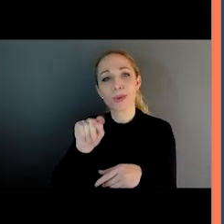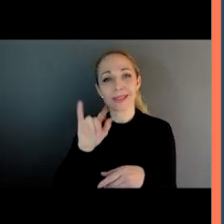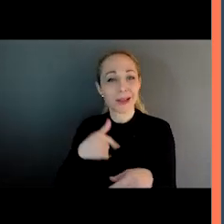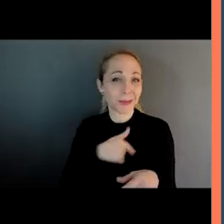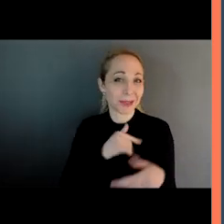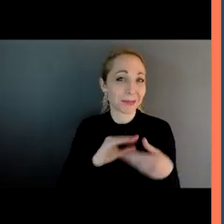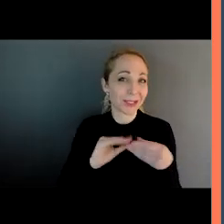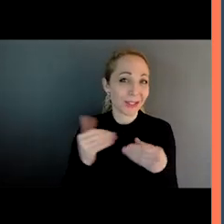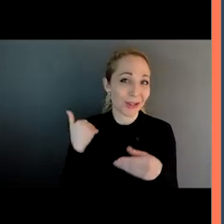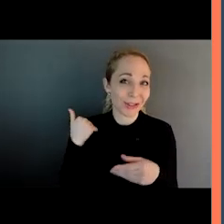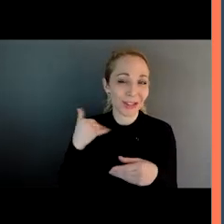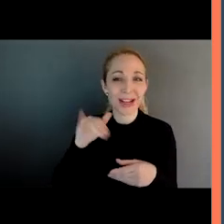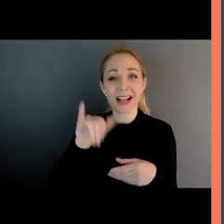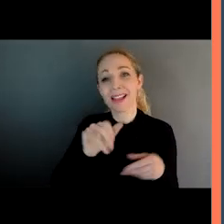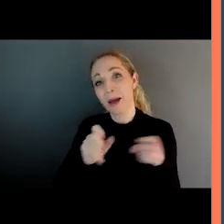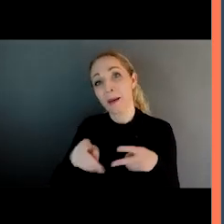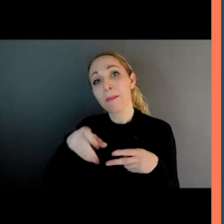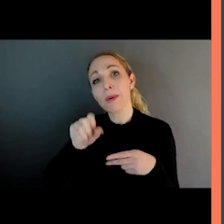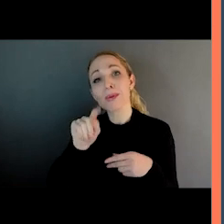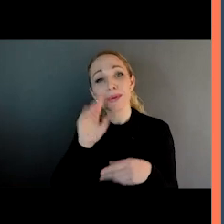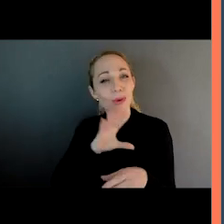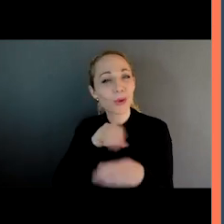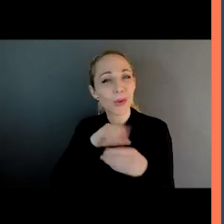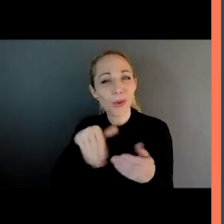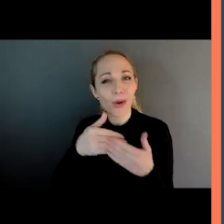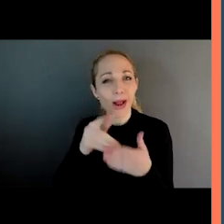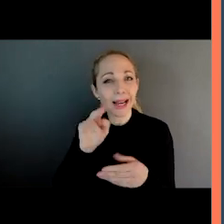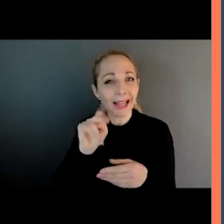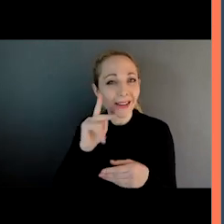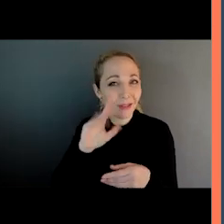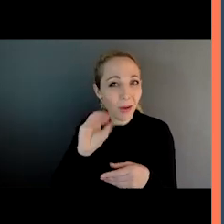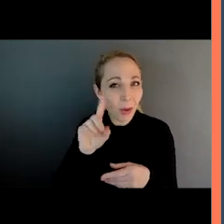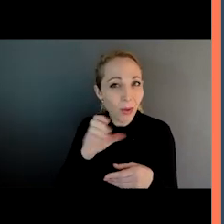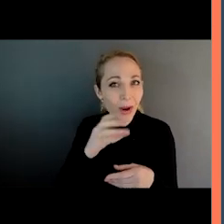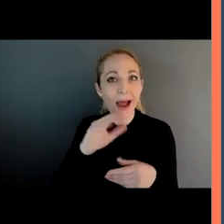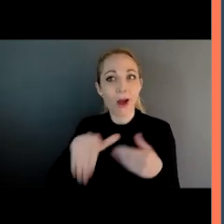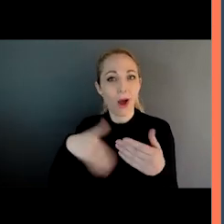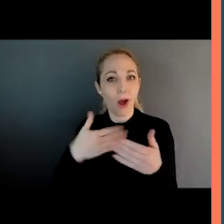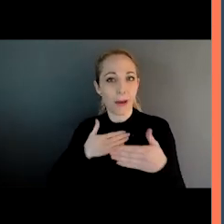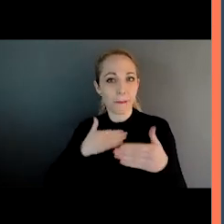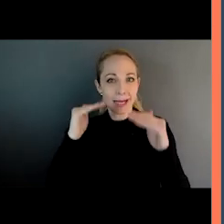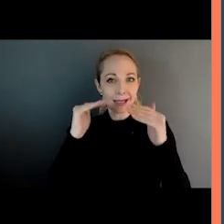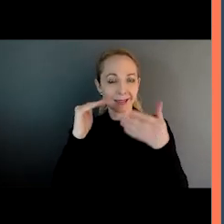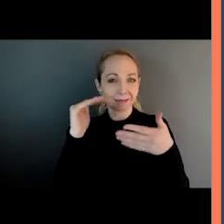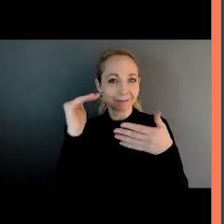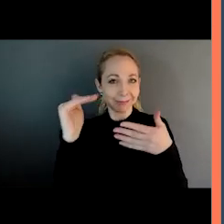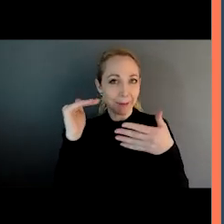LINKS TO THE CODE AND THE STEPS THAT I'M TAKING SO THAT YOU CAN FOLLOW ALONG.